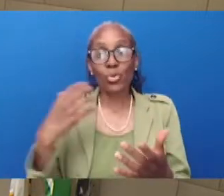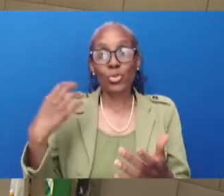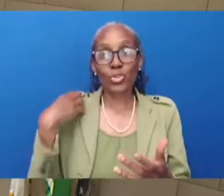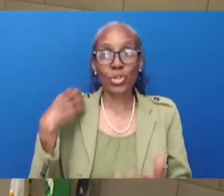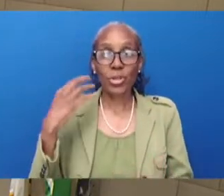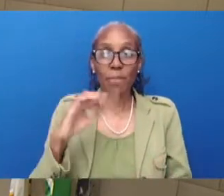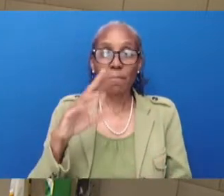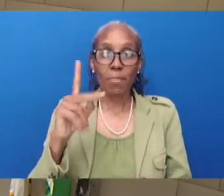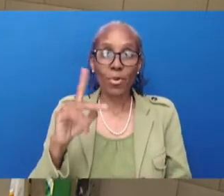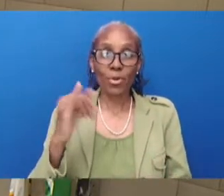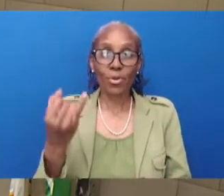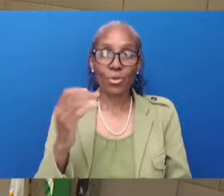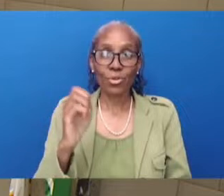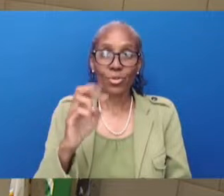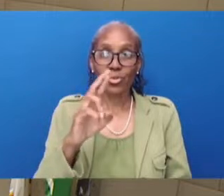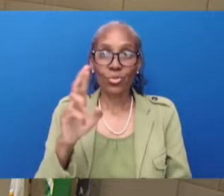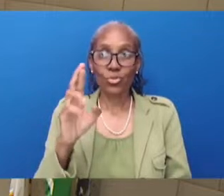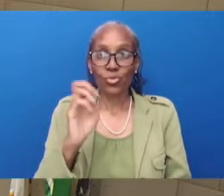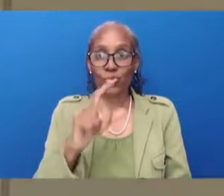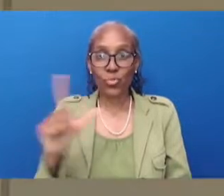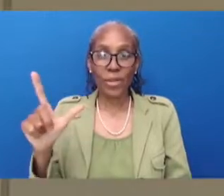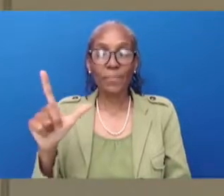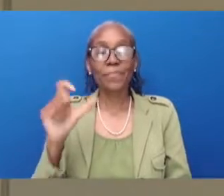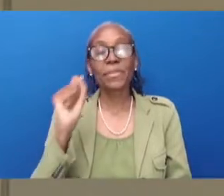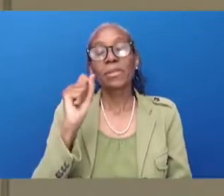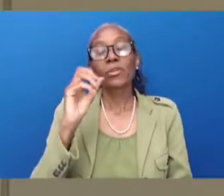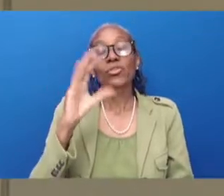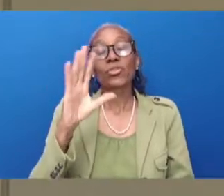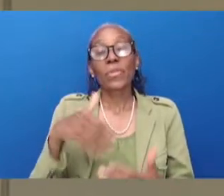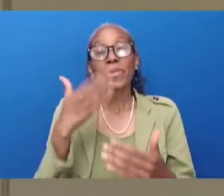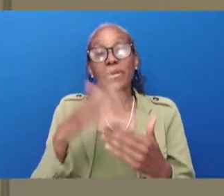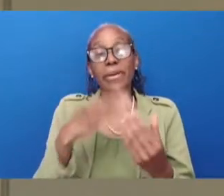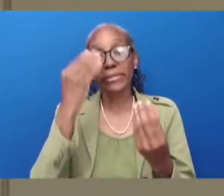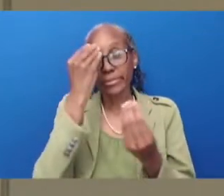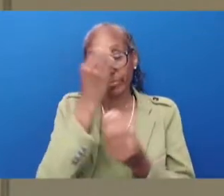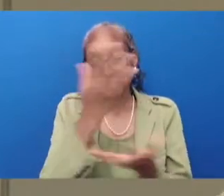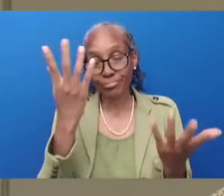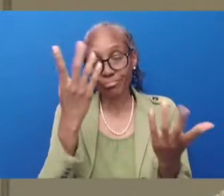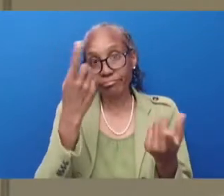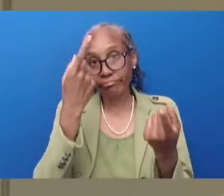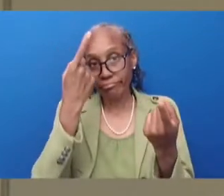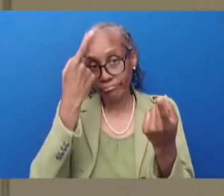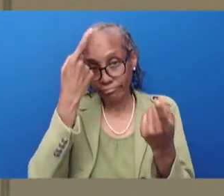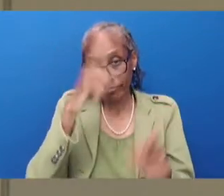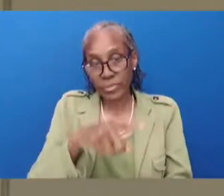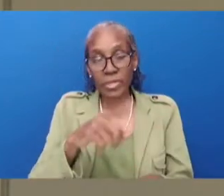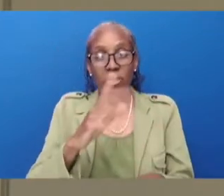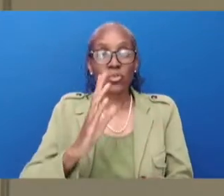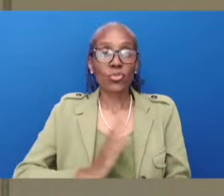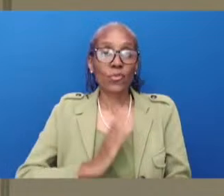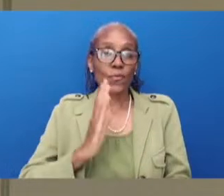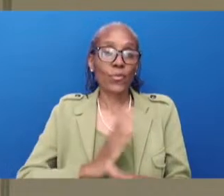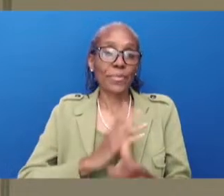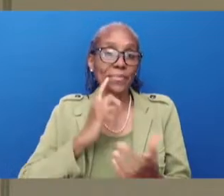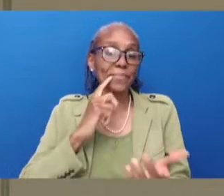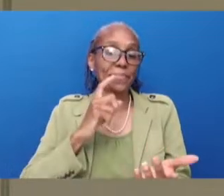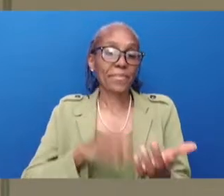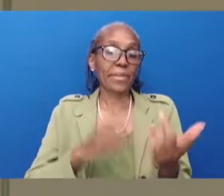PROCLAMATION, WHICH WILL BE BROUGHT TO US BY CHAIRMAN MARK